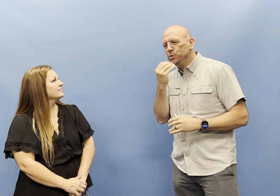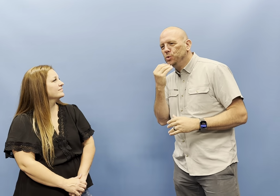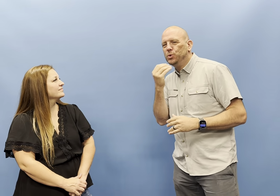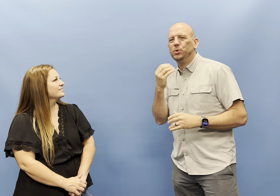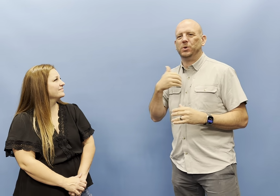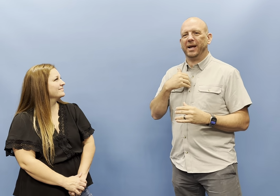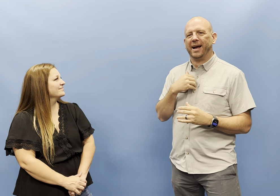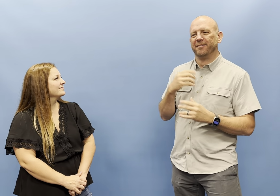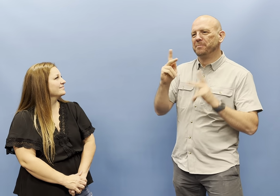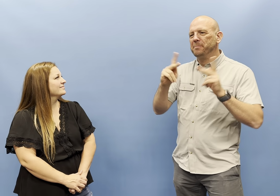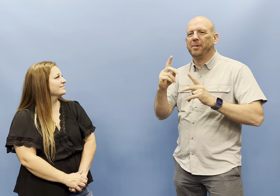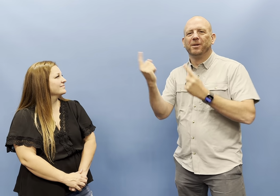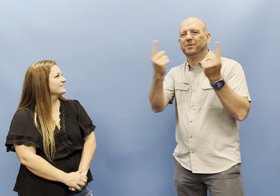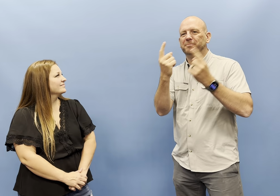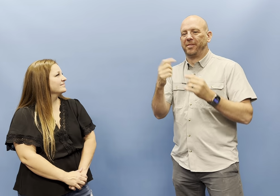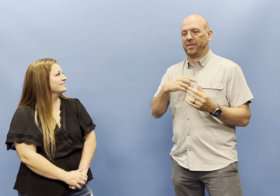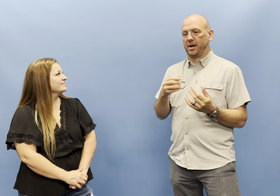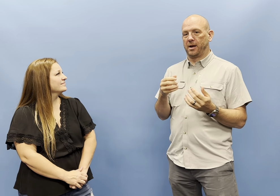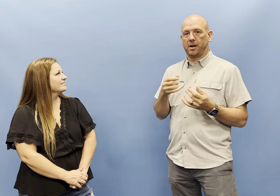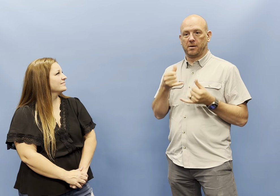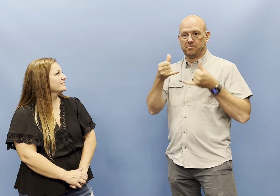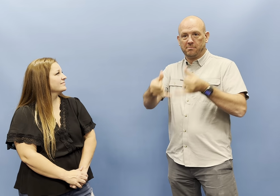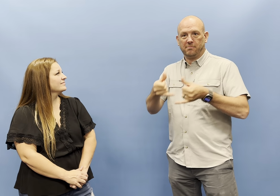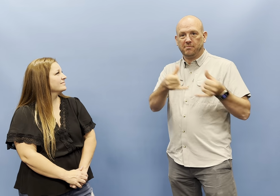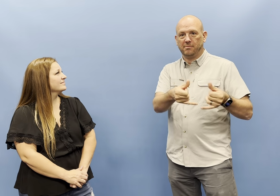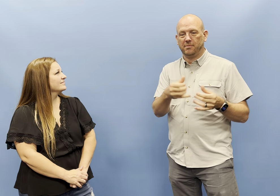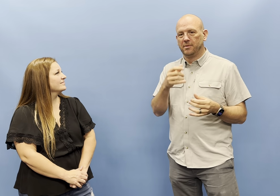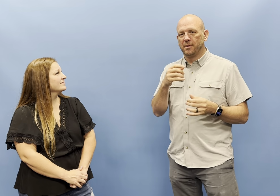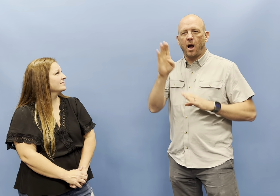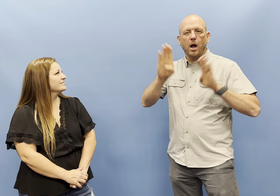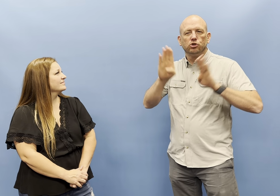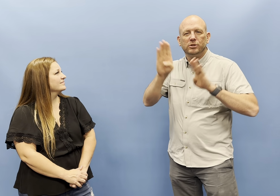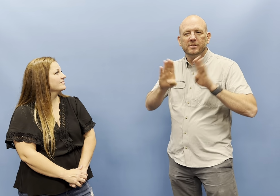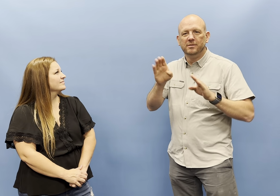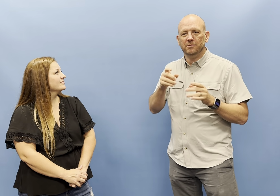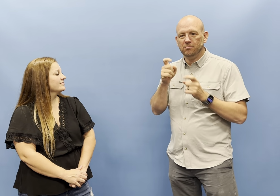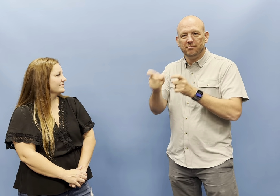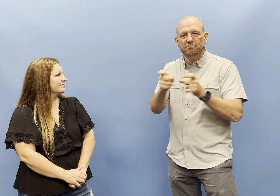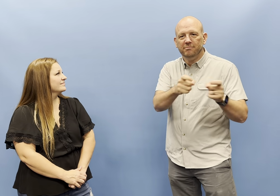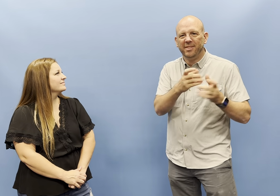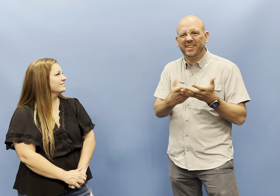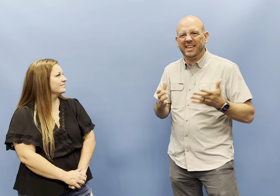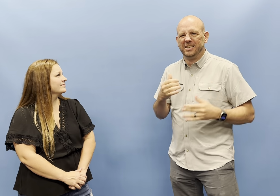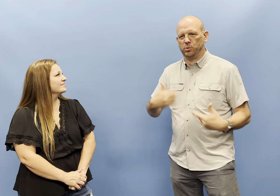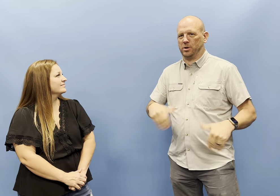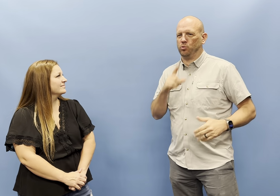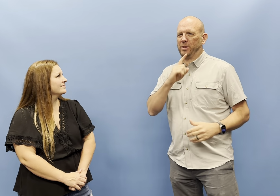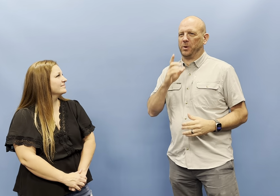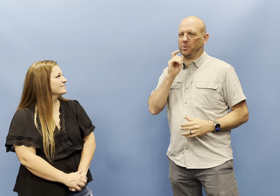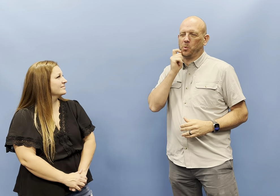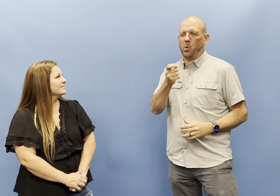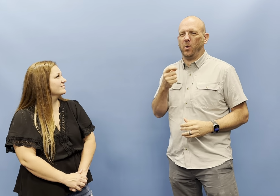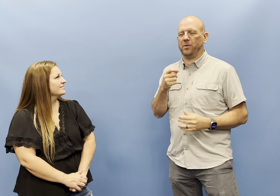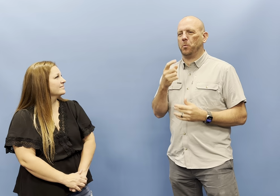They had food and people, and there were things to auction on. Wow, it was cool.